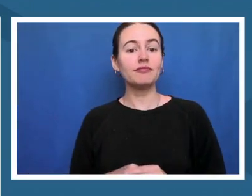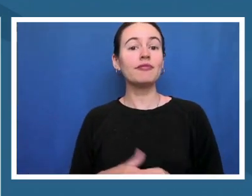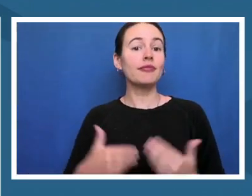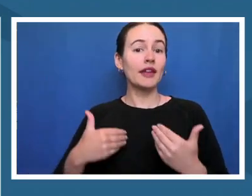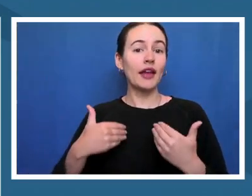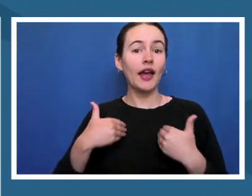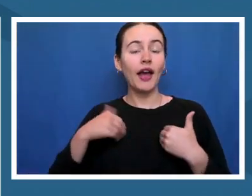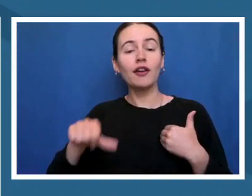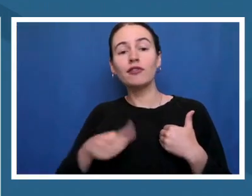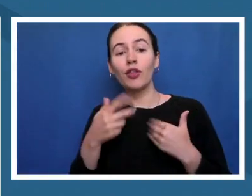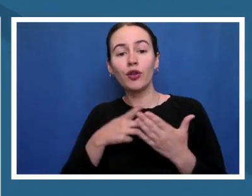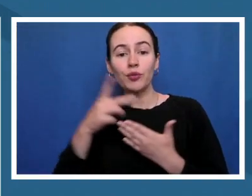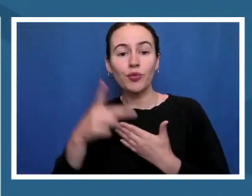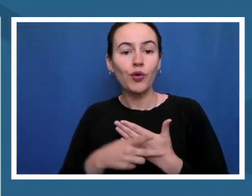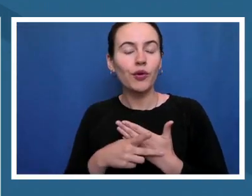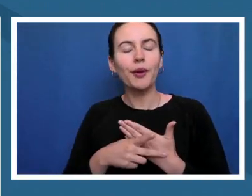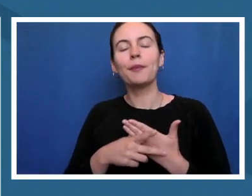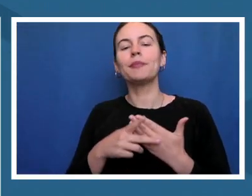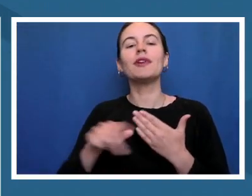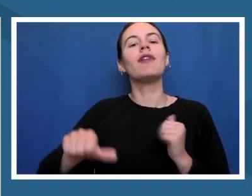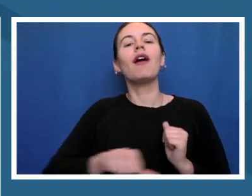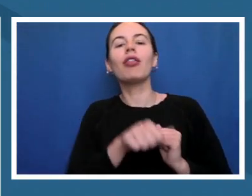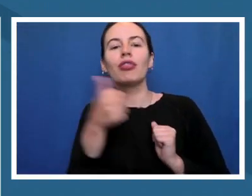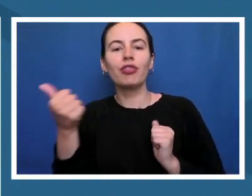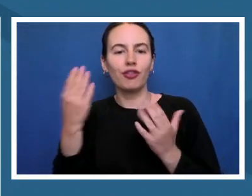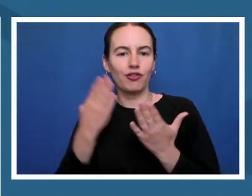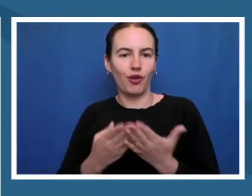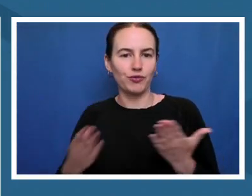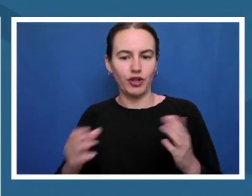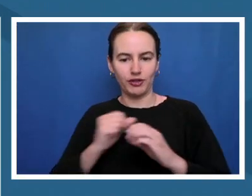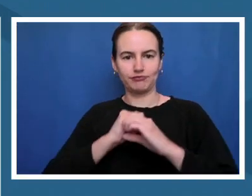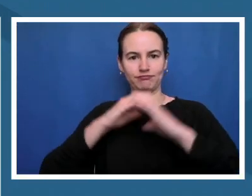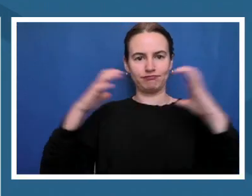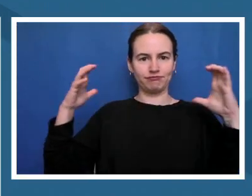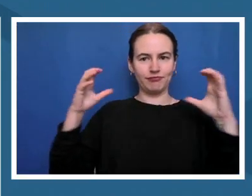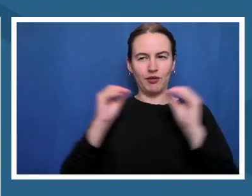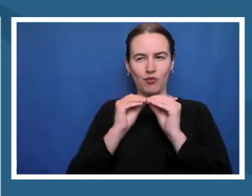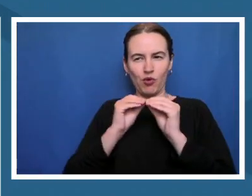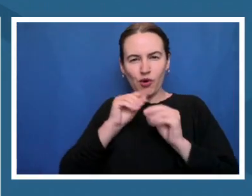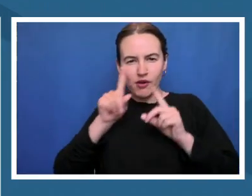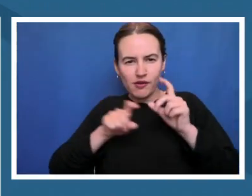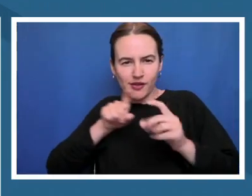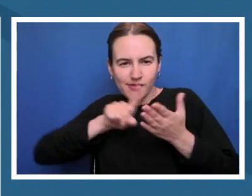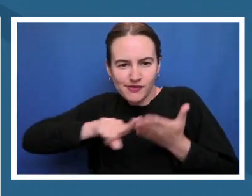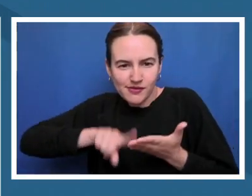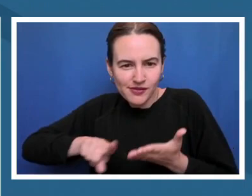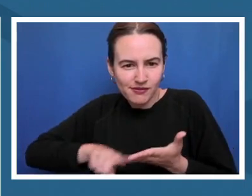exploding other objects and of interrogating them i regularly do them